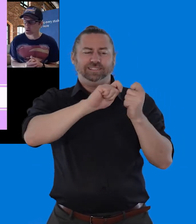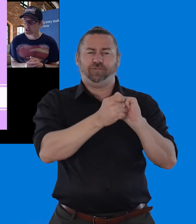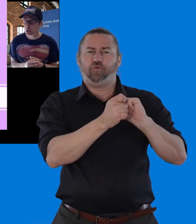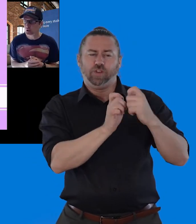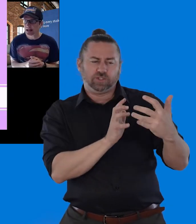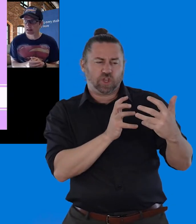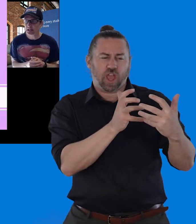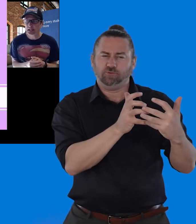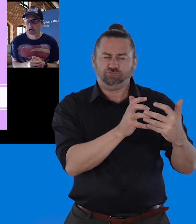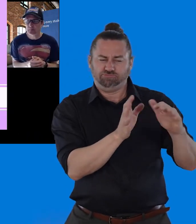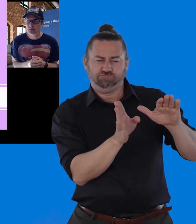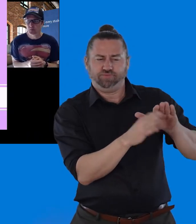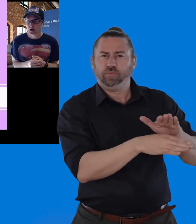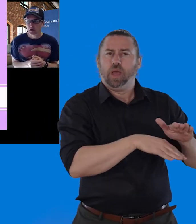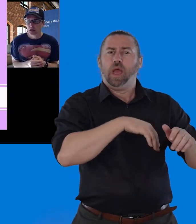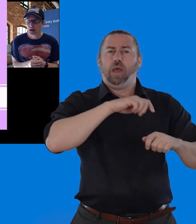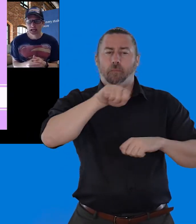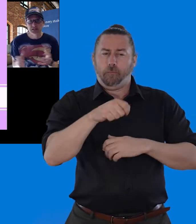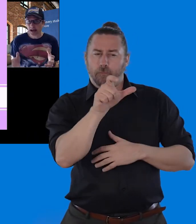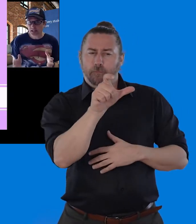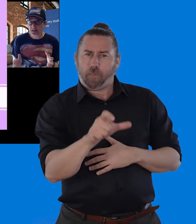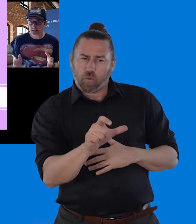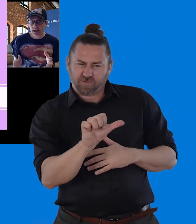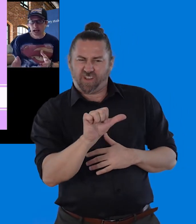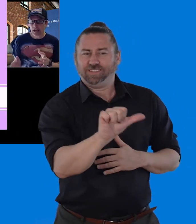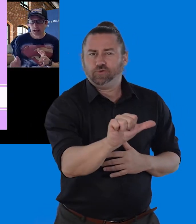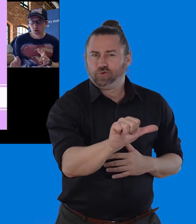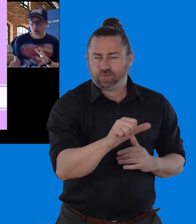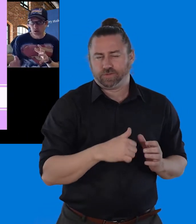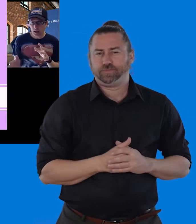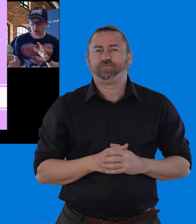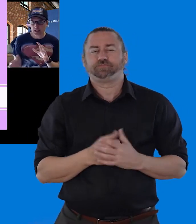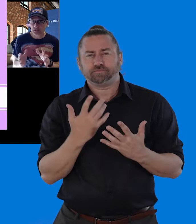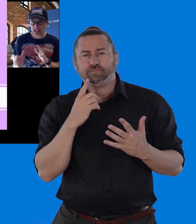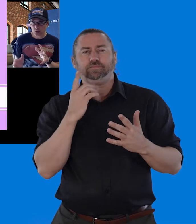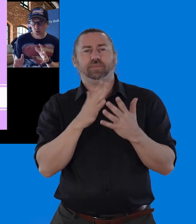And we also looked at the ease of access and how you can set